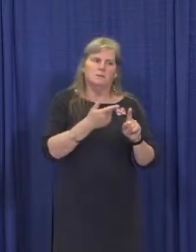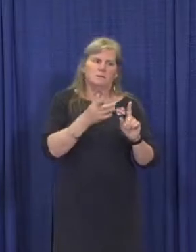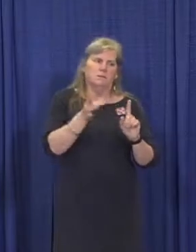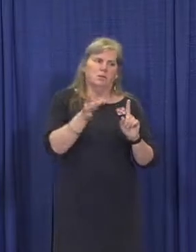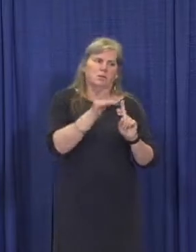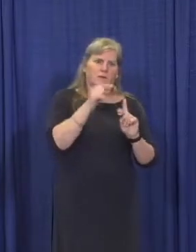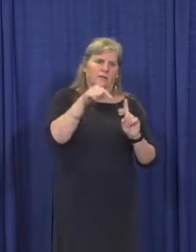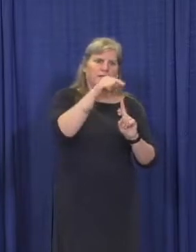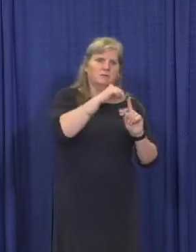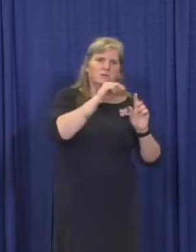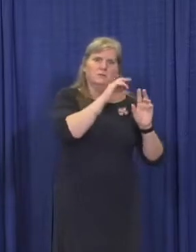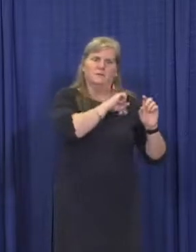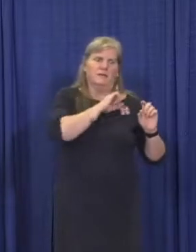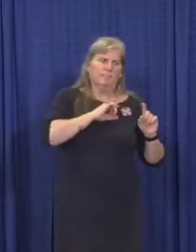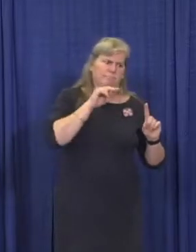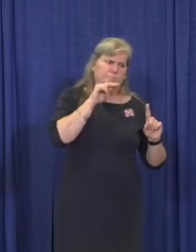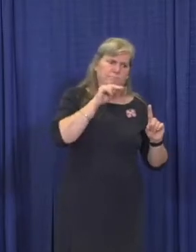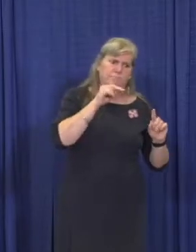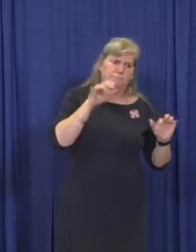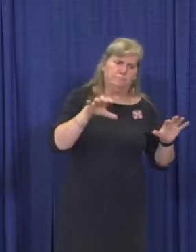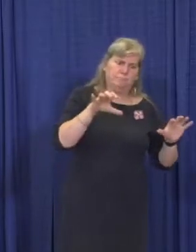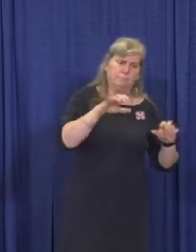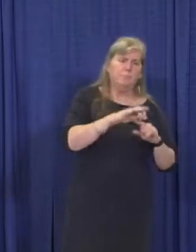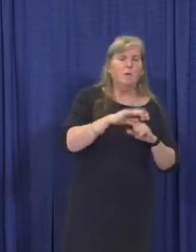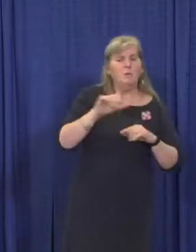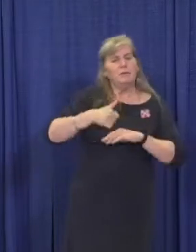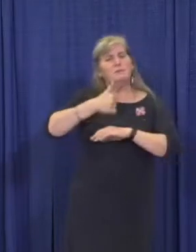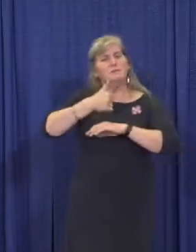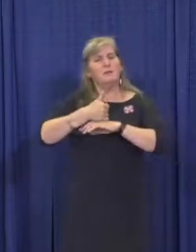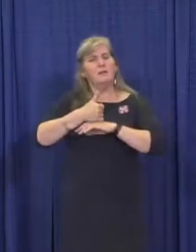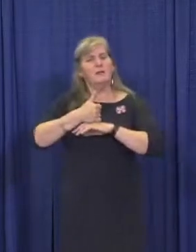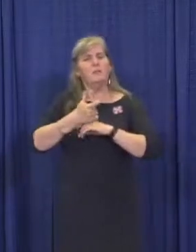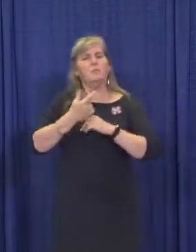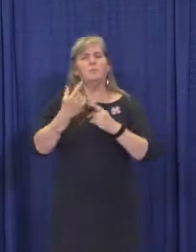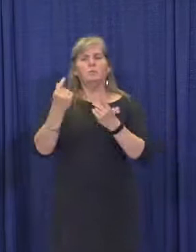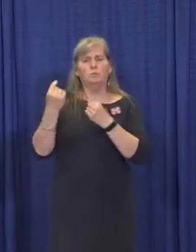But the current measures in place we believe we are